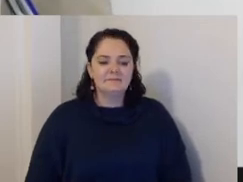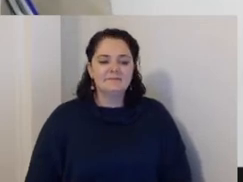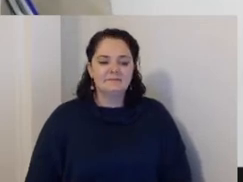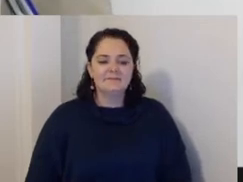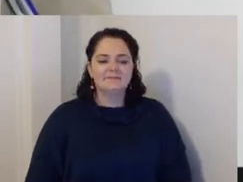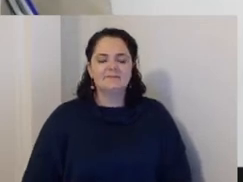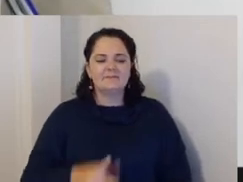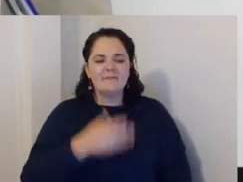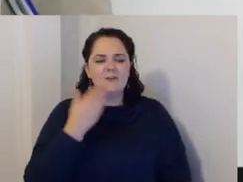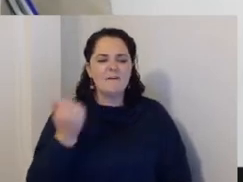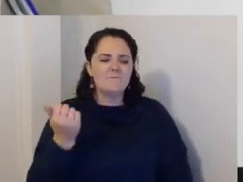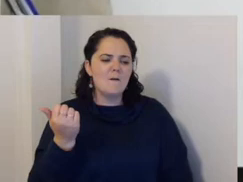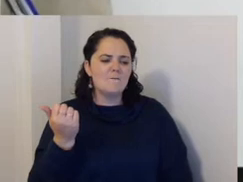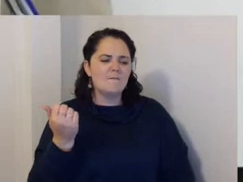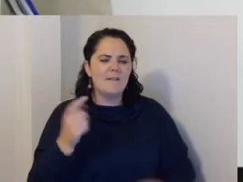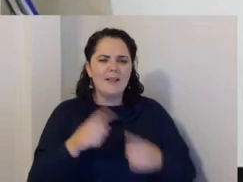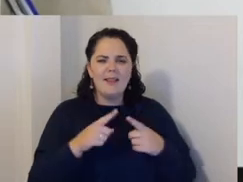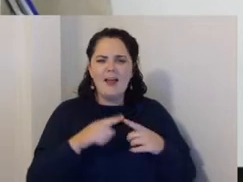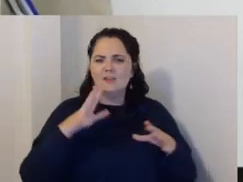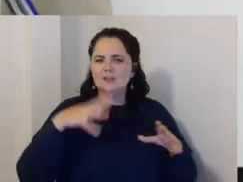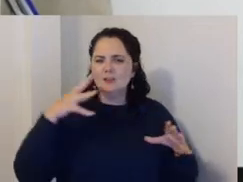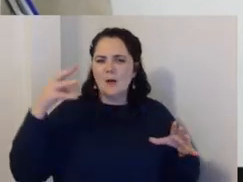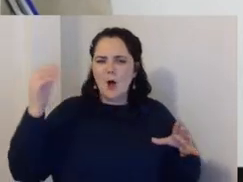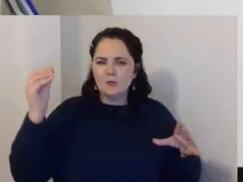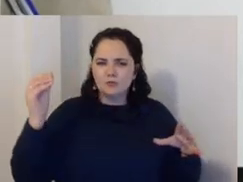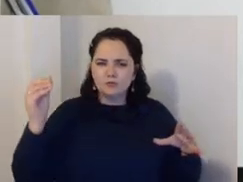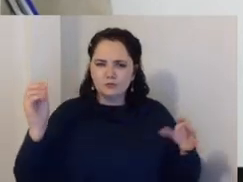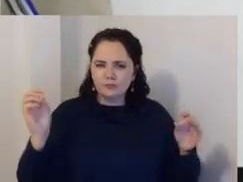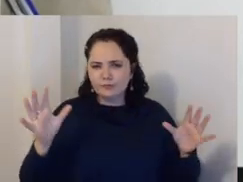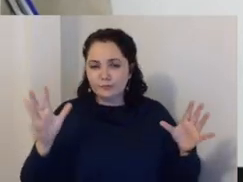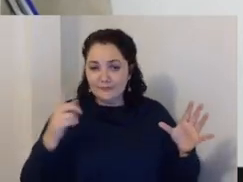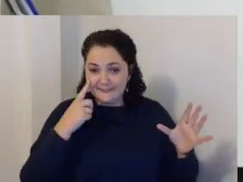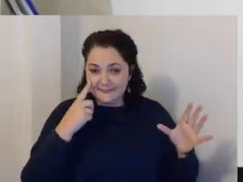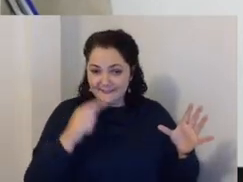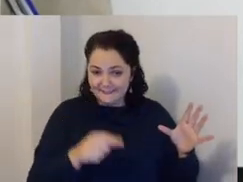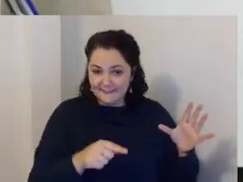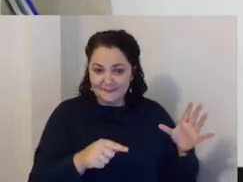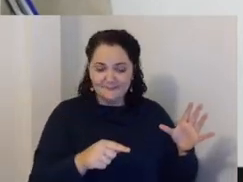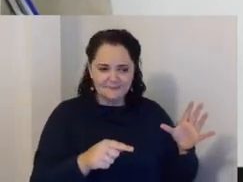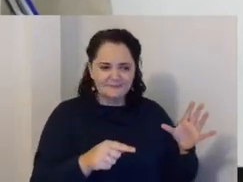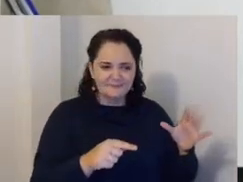beautiful smokiness, that kind of haziness about it and now I can come back in and I can really hit my